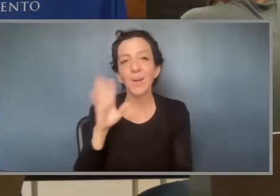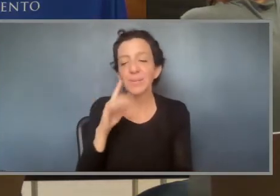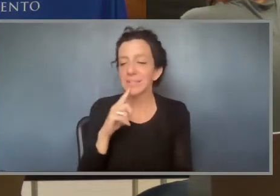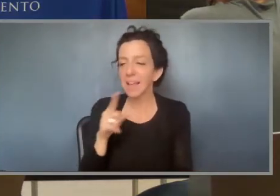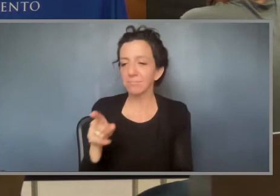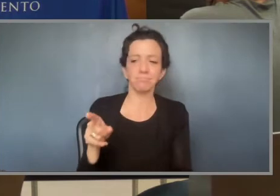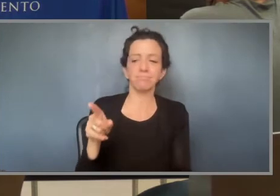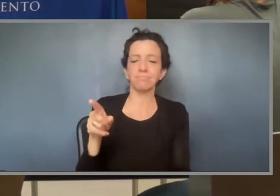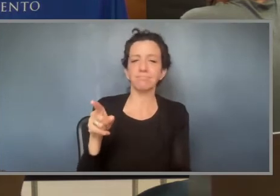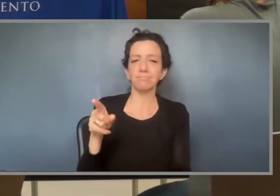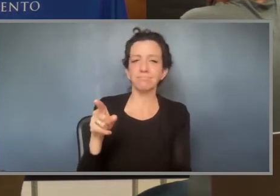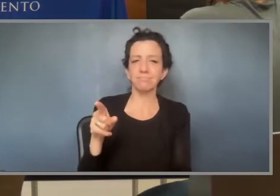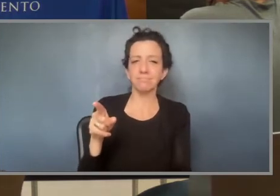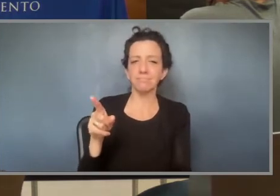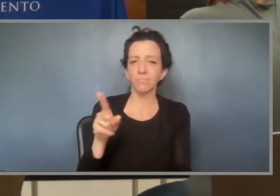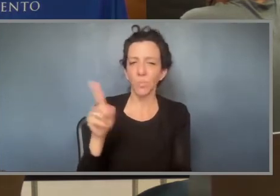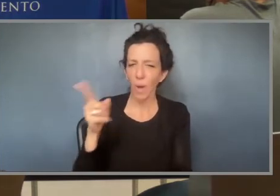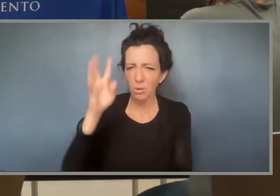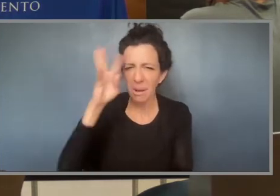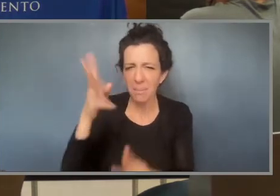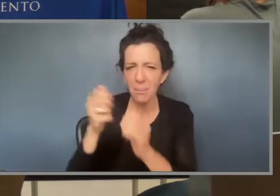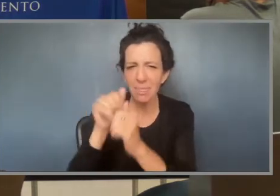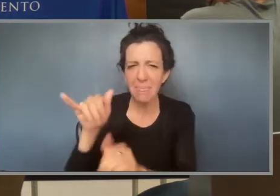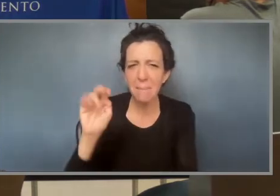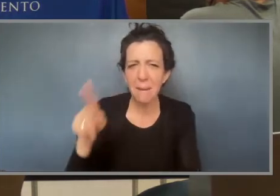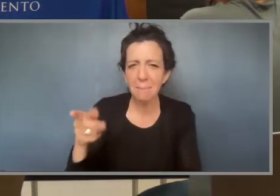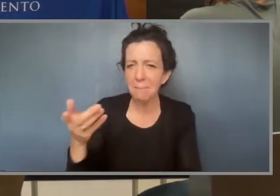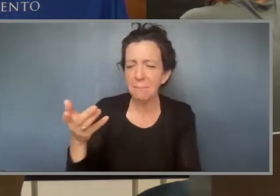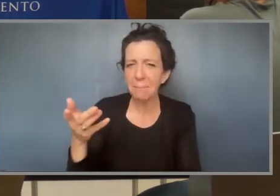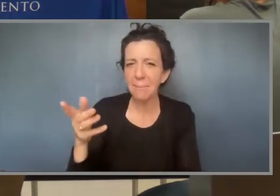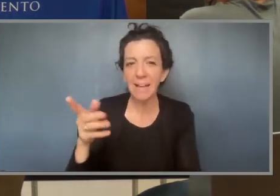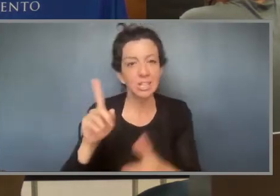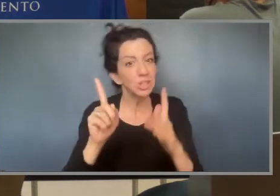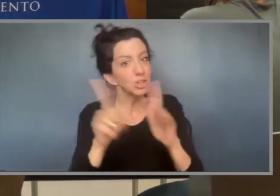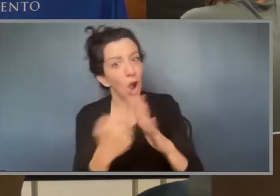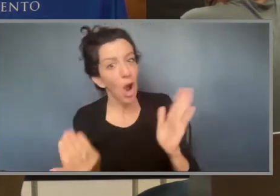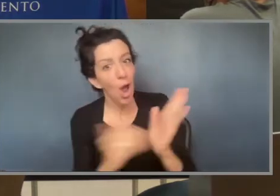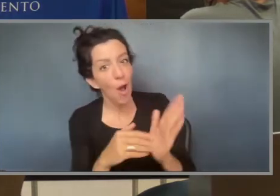Studio: let's do this or they'll say yoakam where did you come up with it start over.